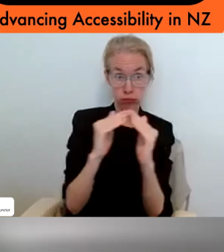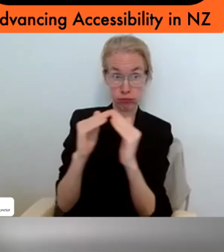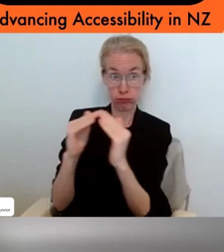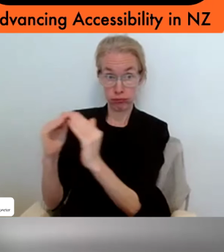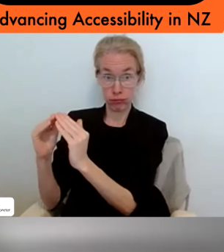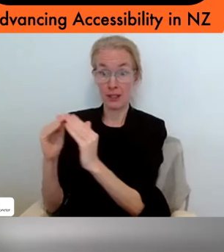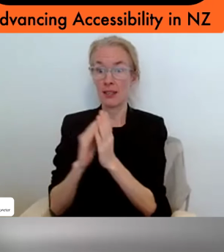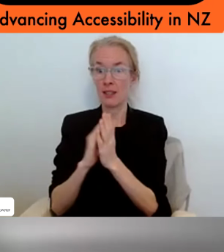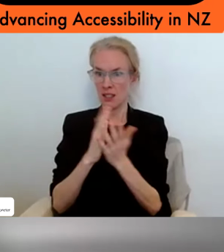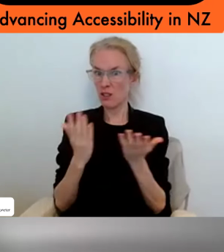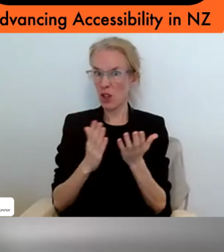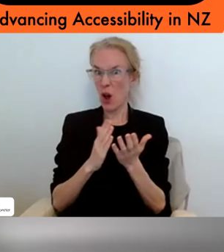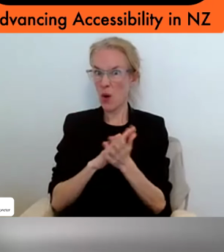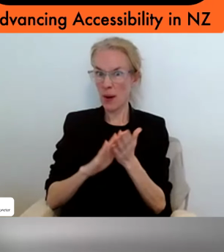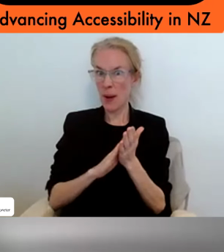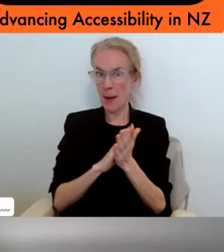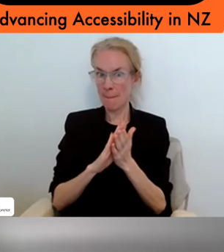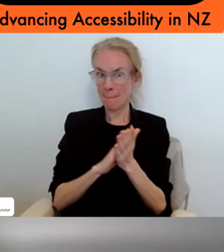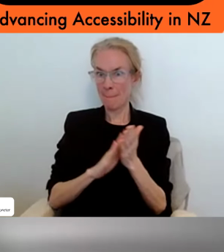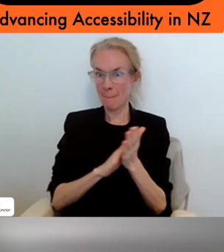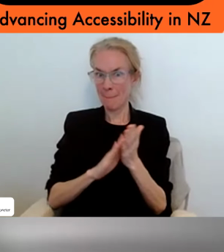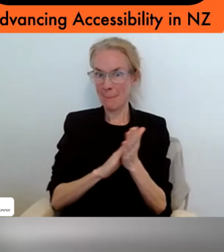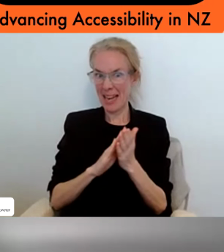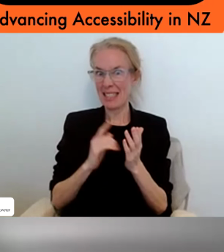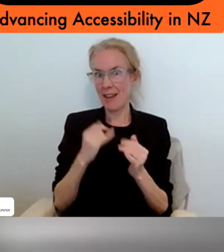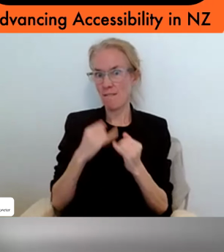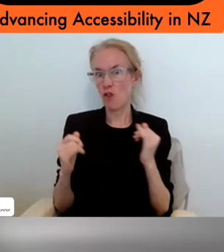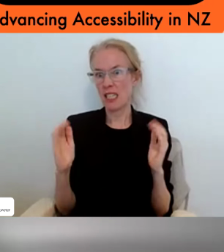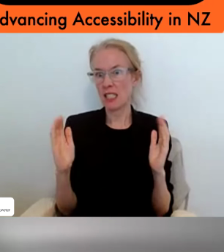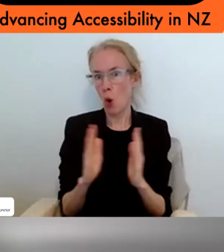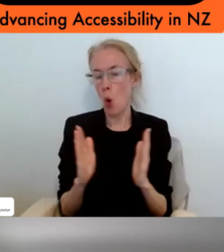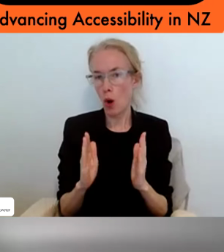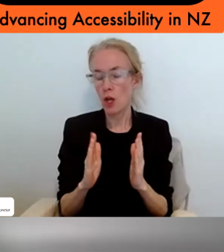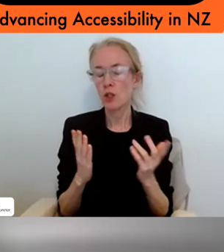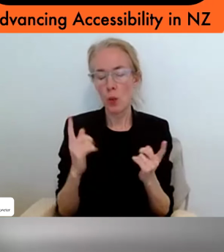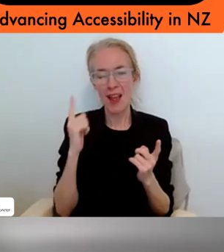to increase those minimum dimensions to an acceptable universal level.